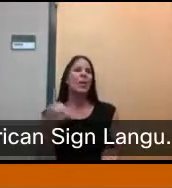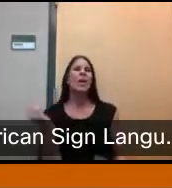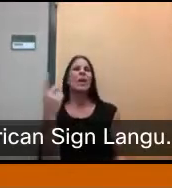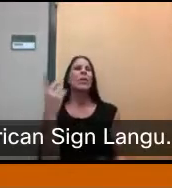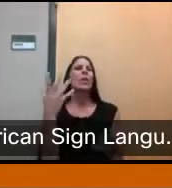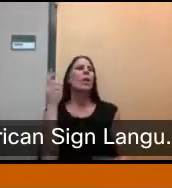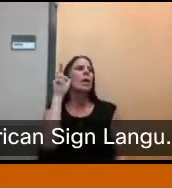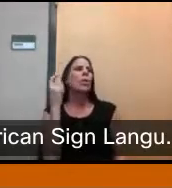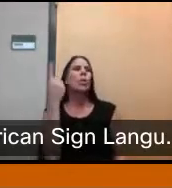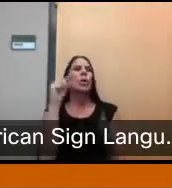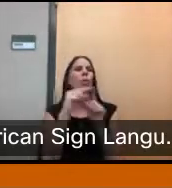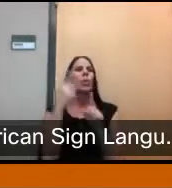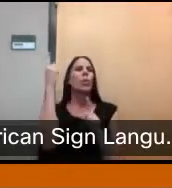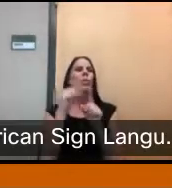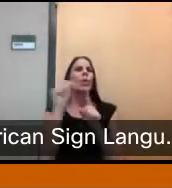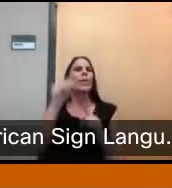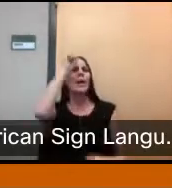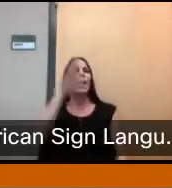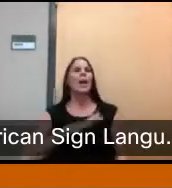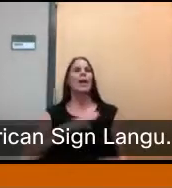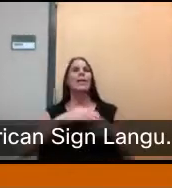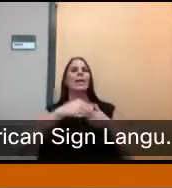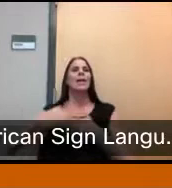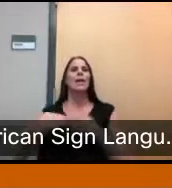word might have been it was 1 word guided that entire campaign.